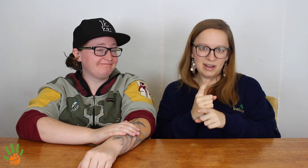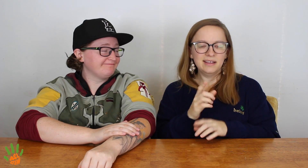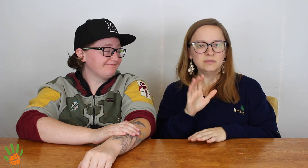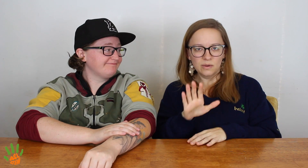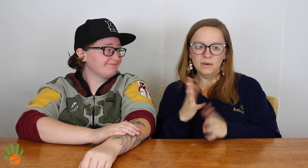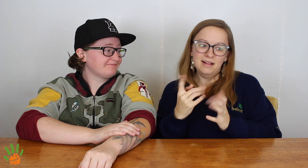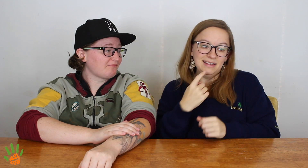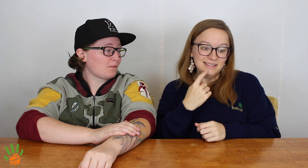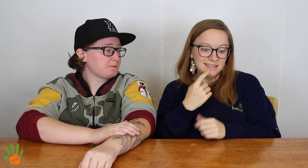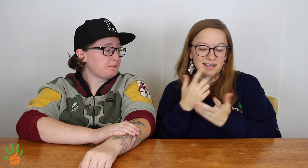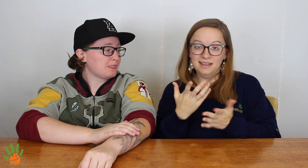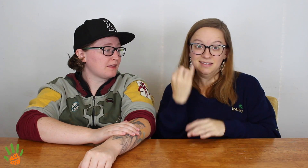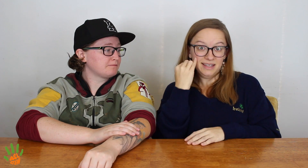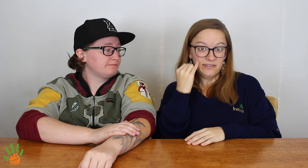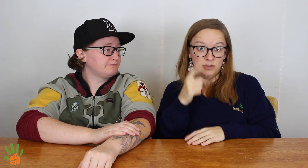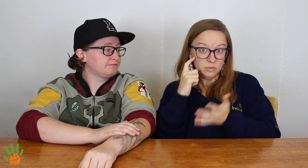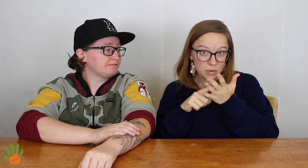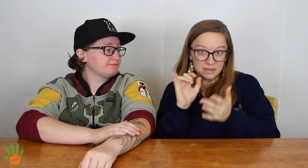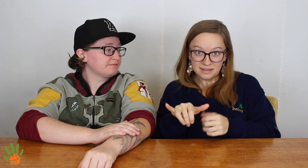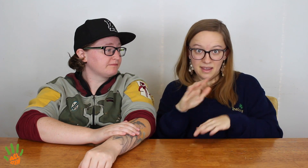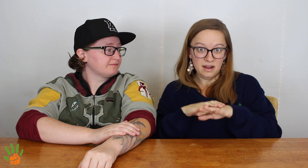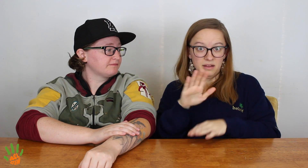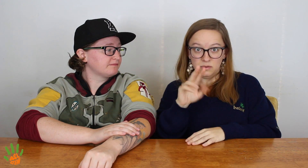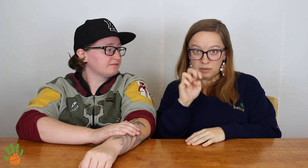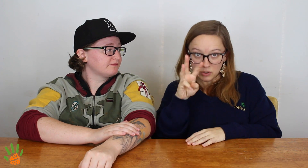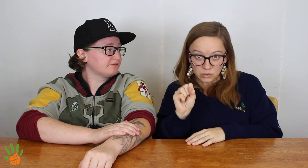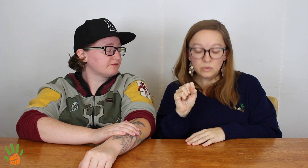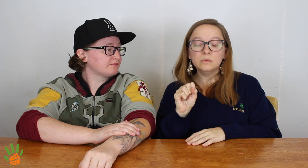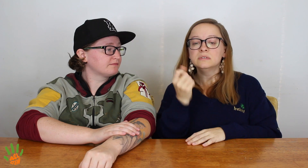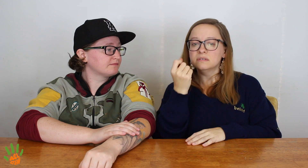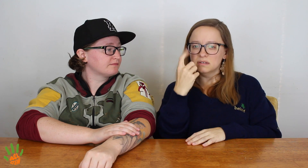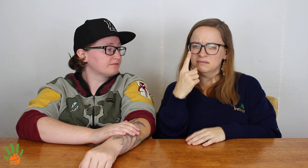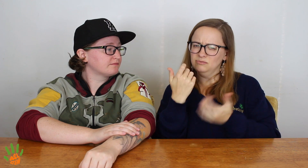[JI] Right, so like I said, if you notice that on your news,